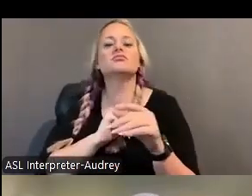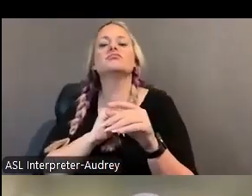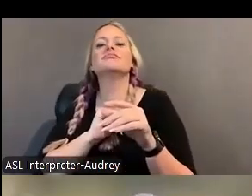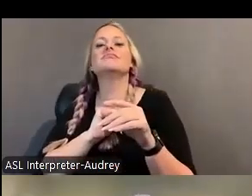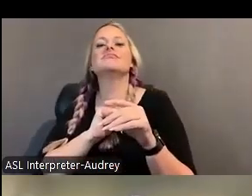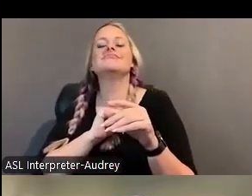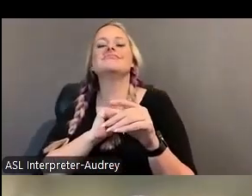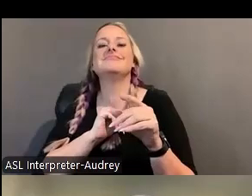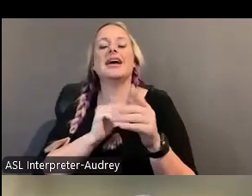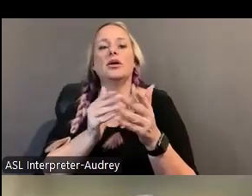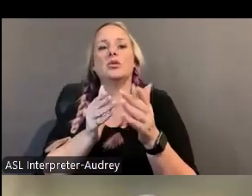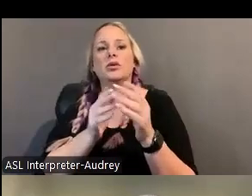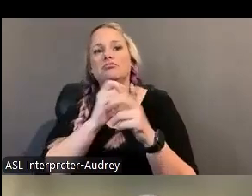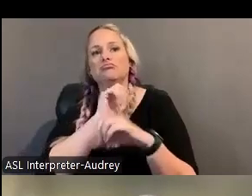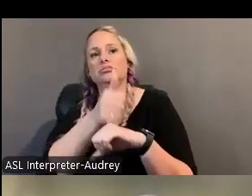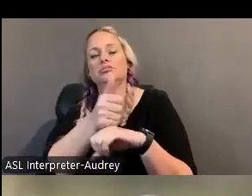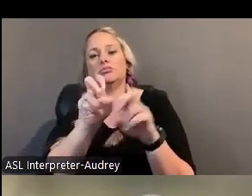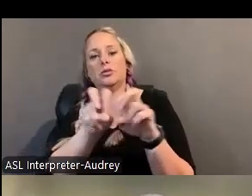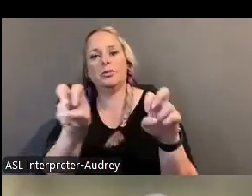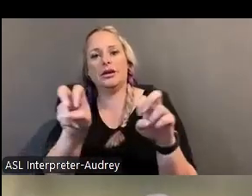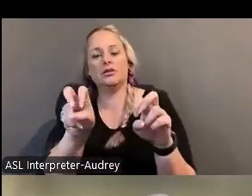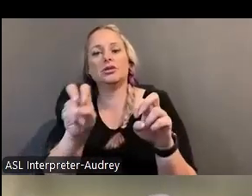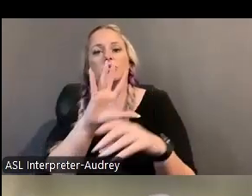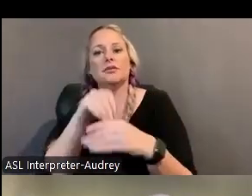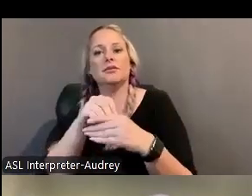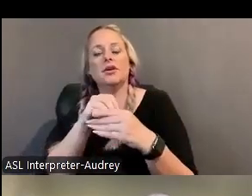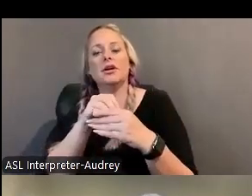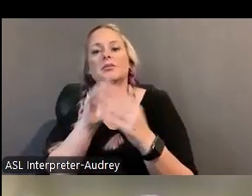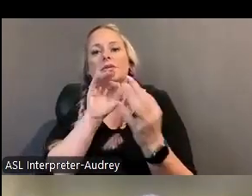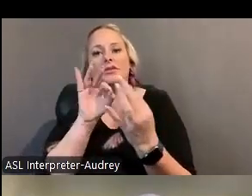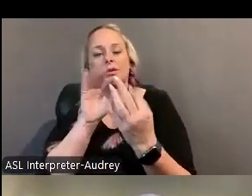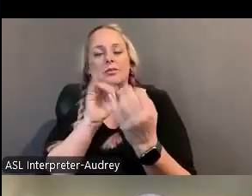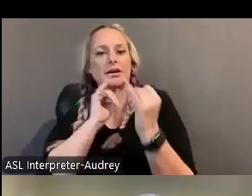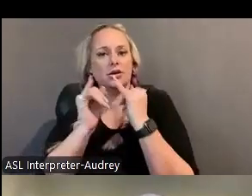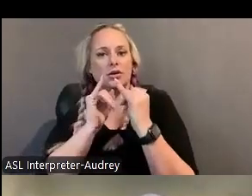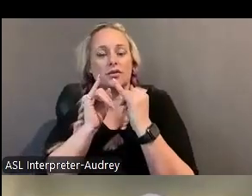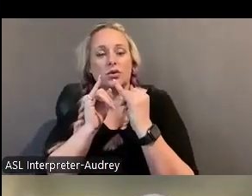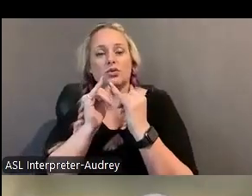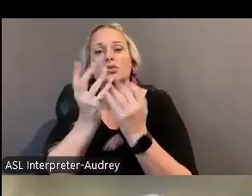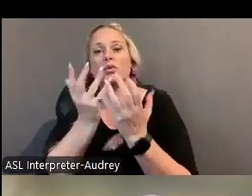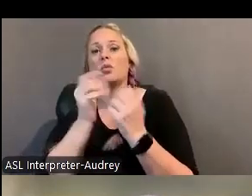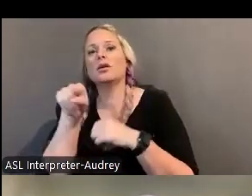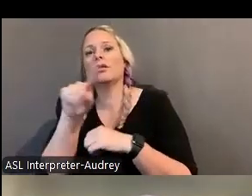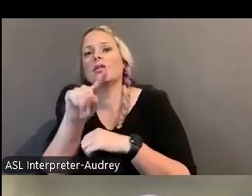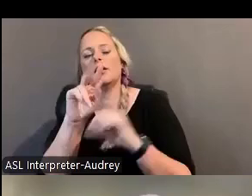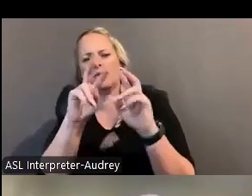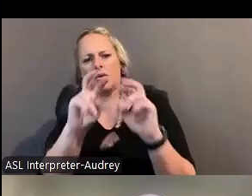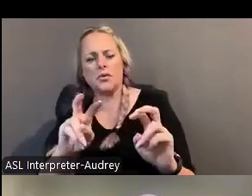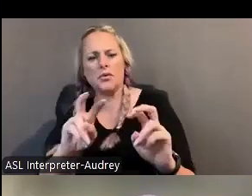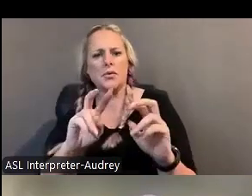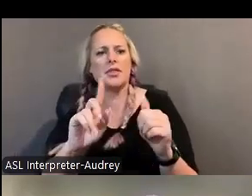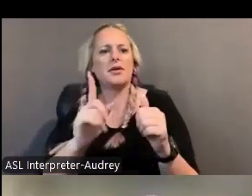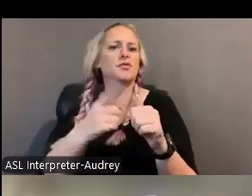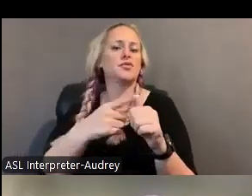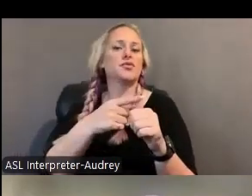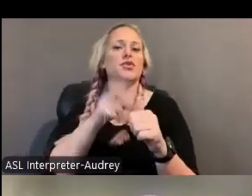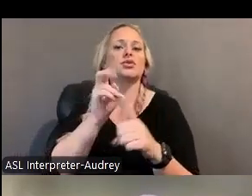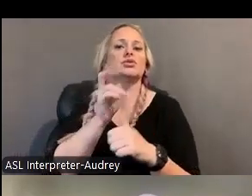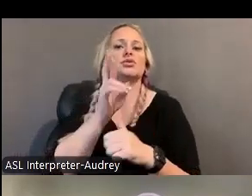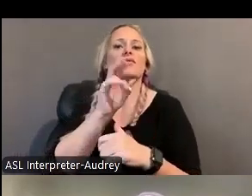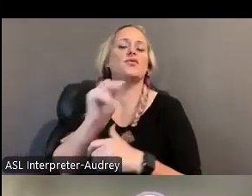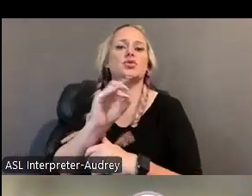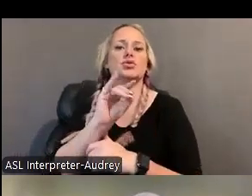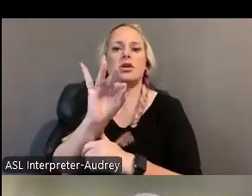participate in the feedback interviews of just assessing how the initial version of the toolkit